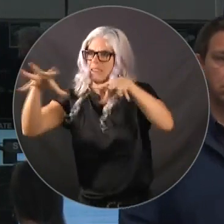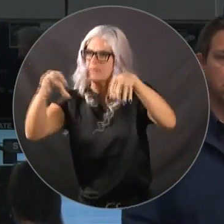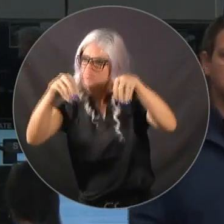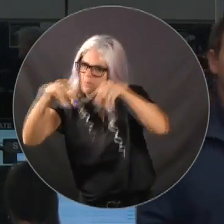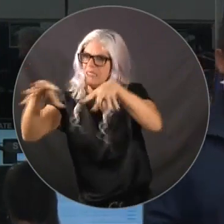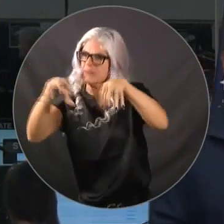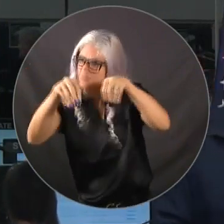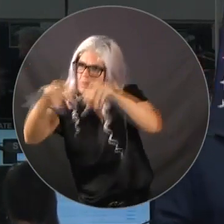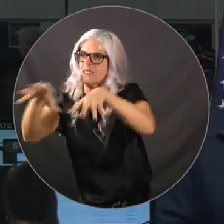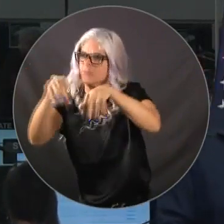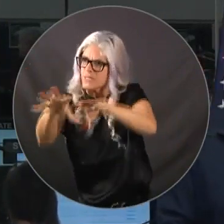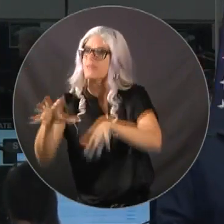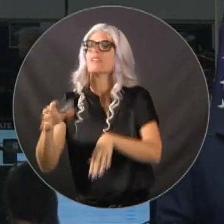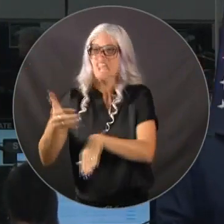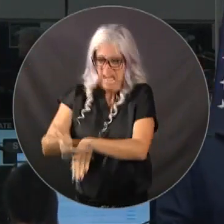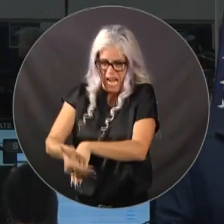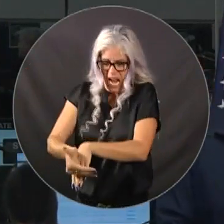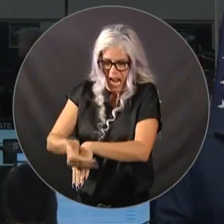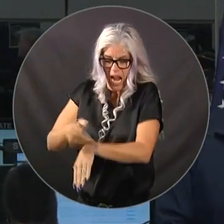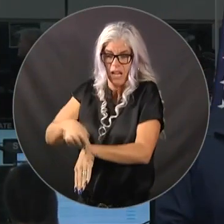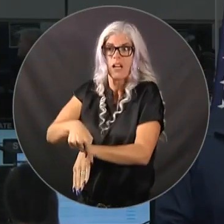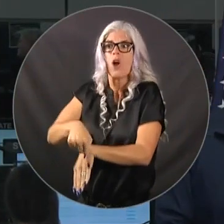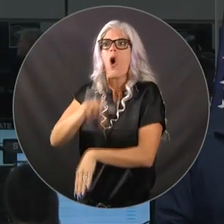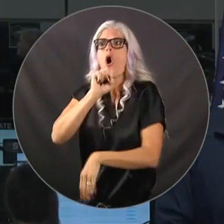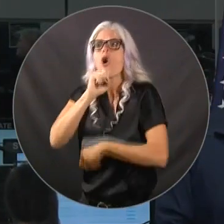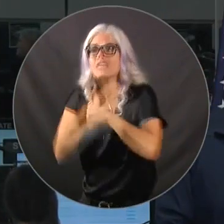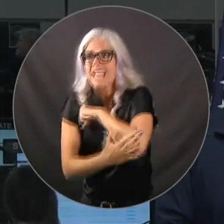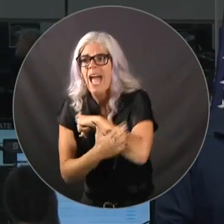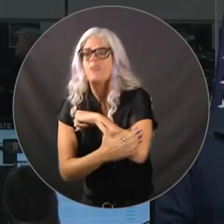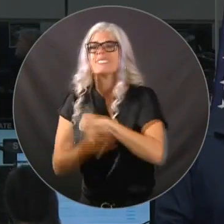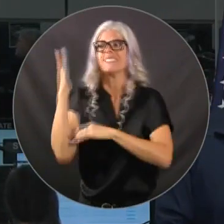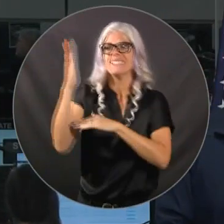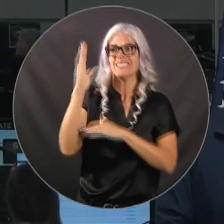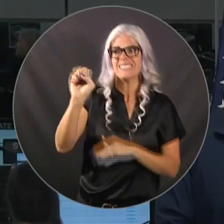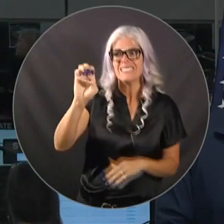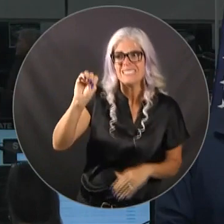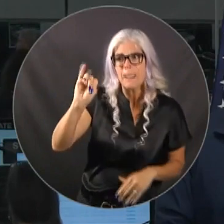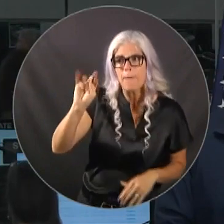County, Lake County, Semi